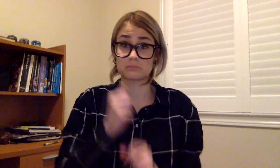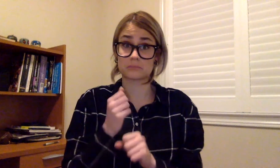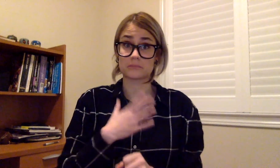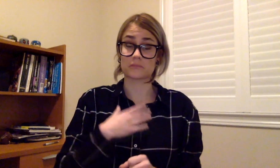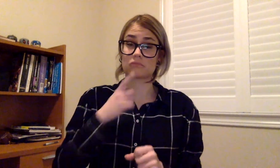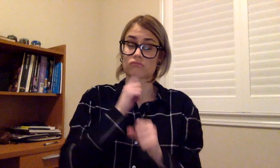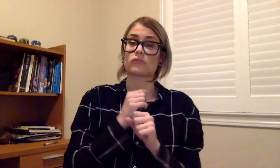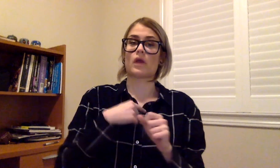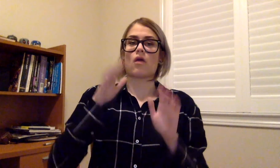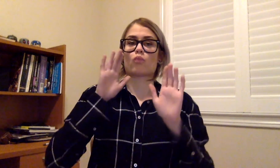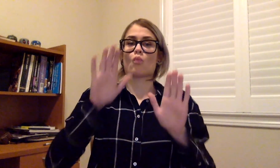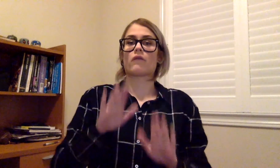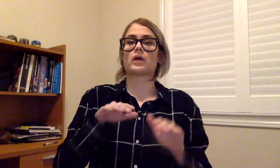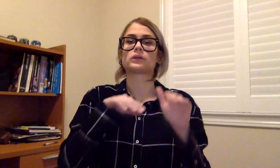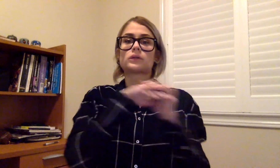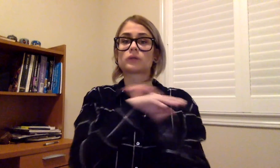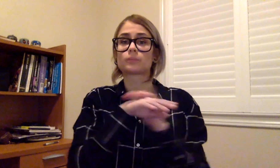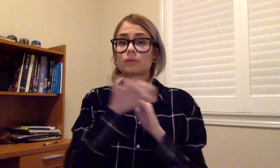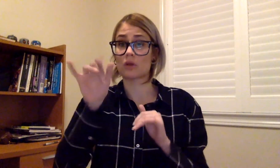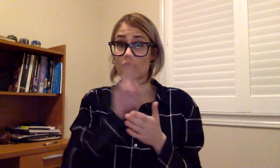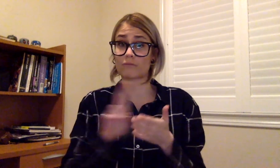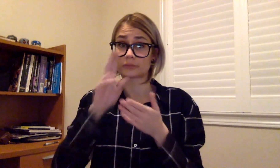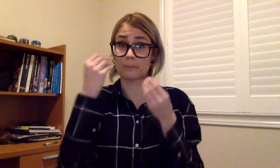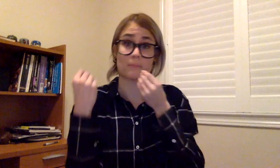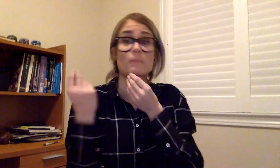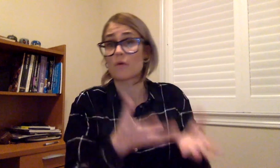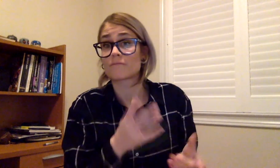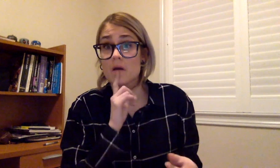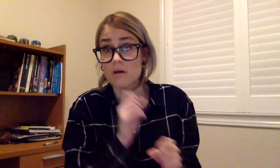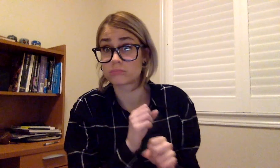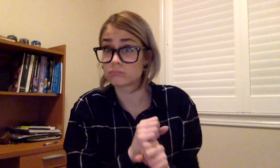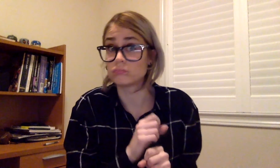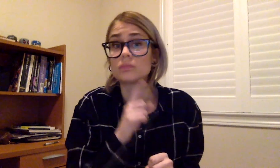I had wonderful accessibility that was provided by the university.